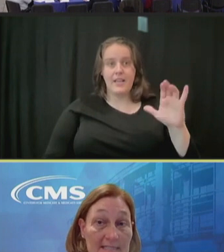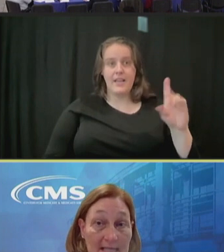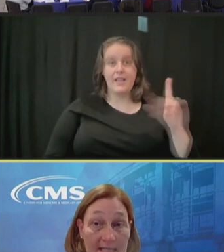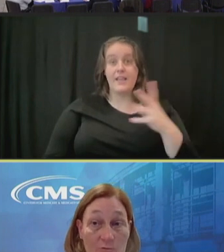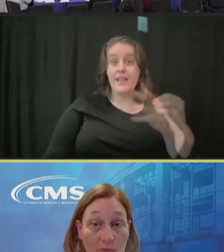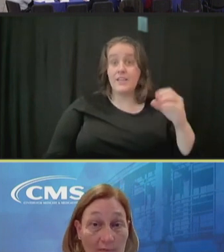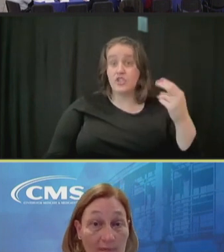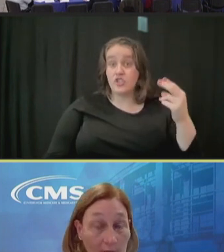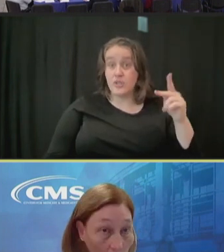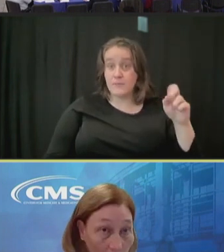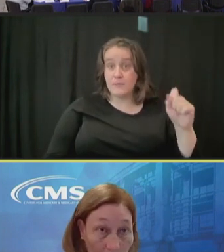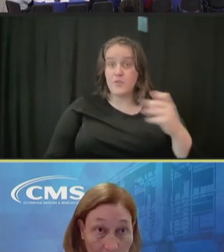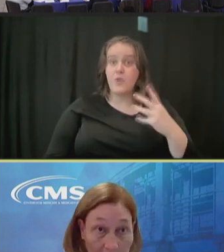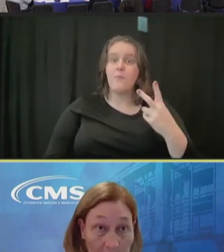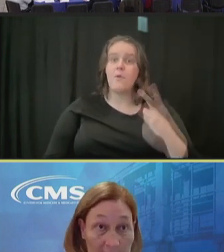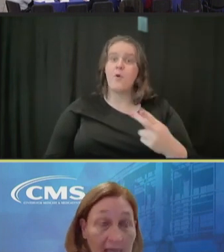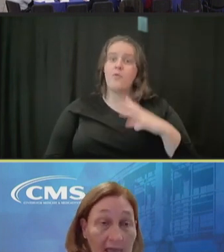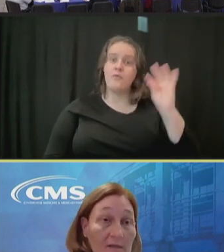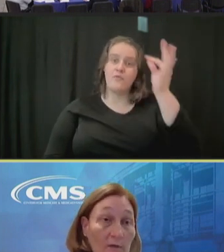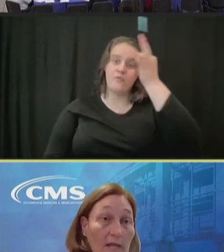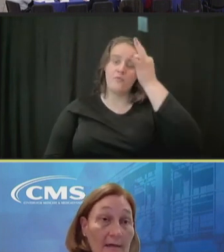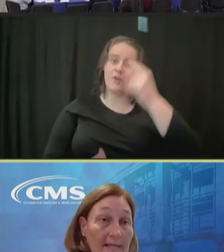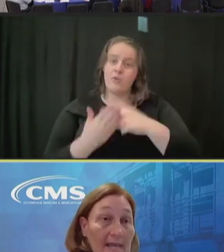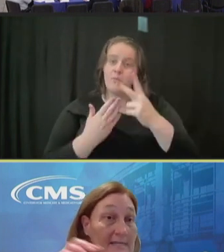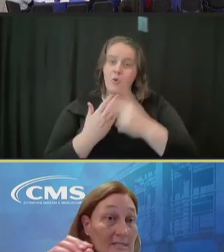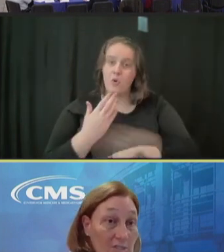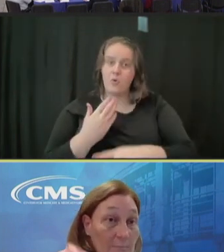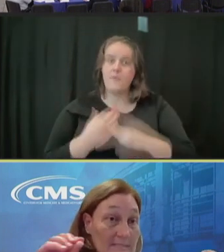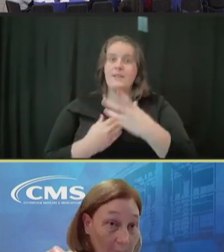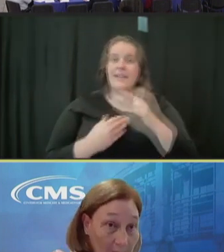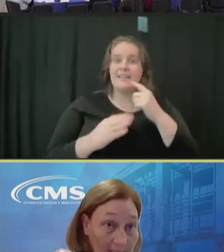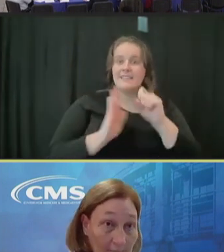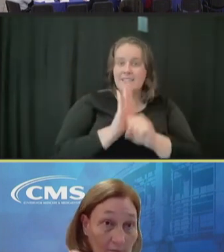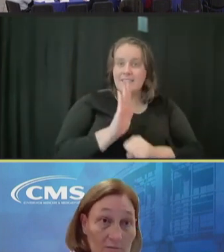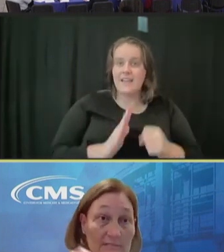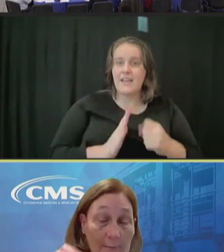that states run their own programs, and they run Medicaid and CHIP separately -- they're